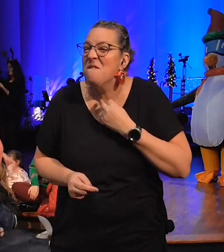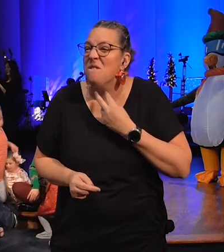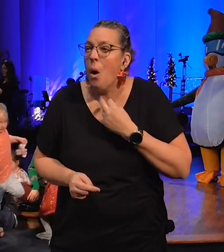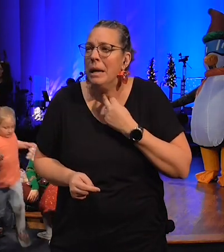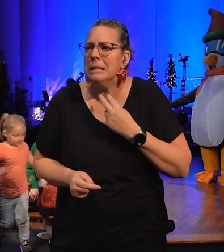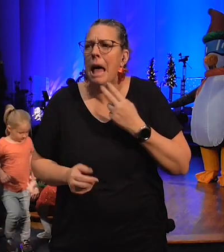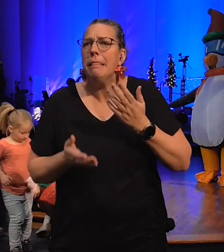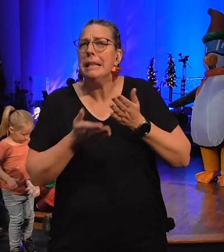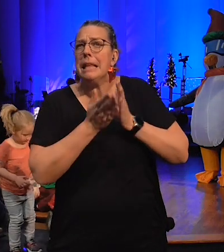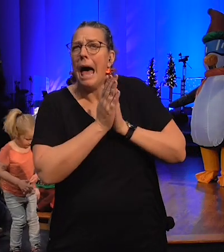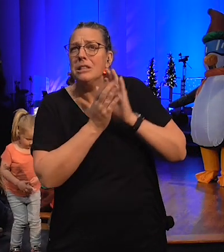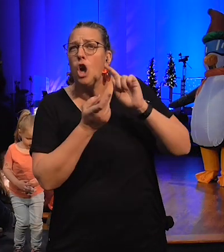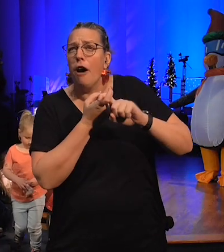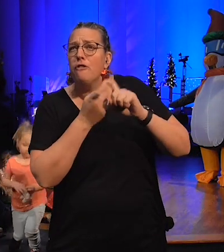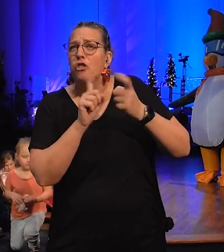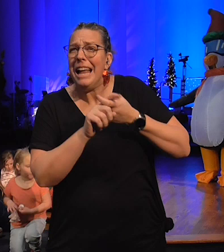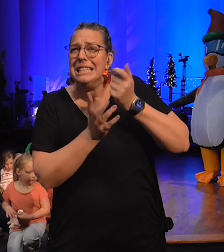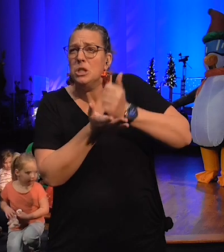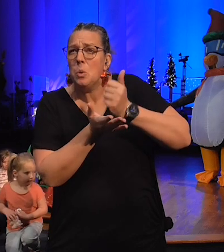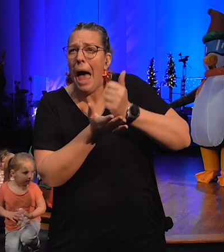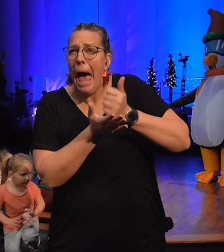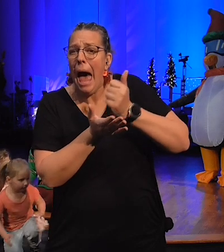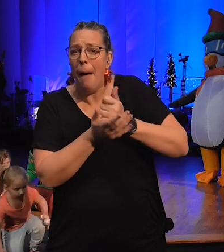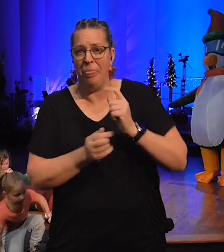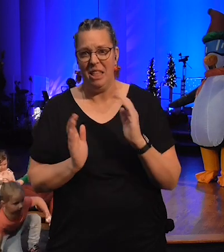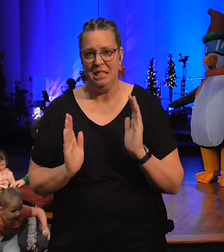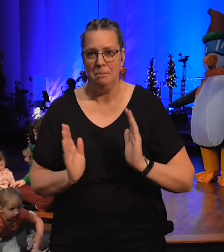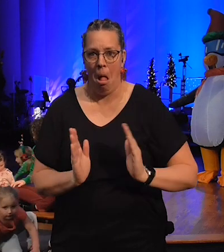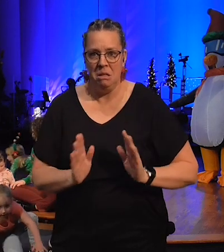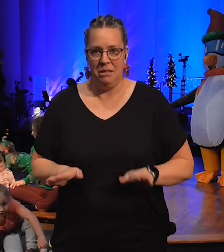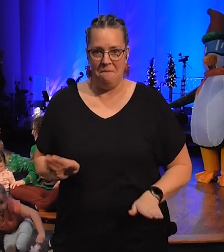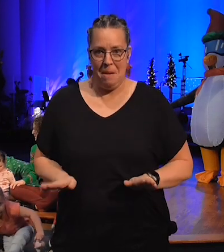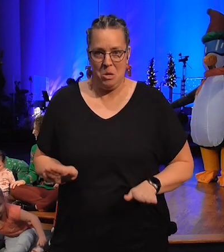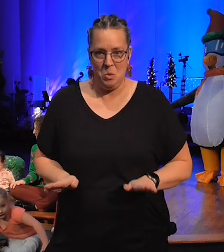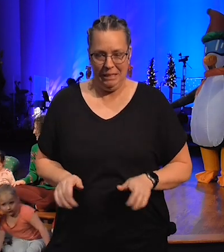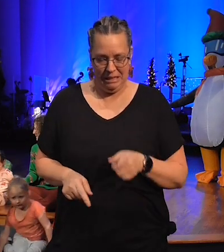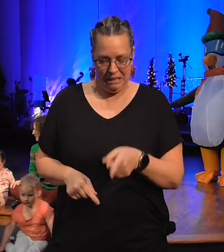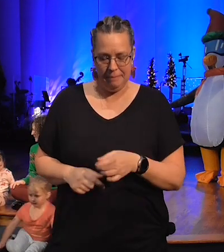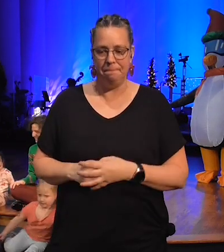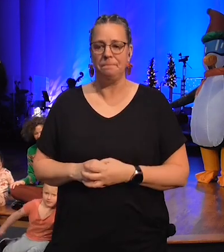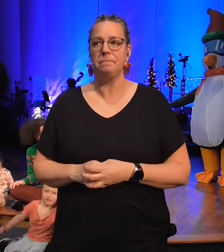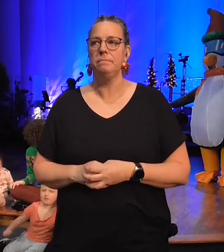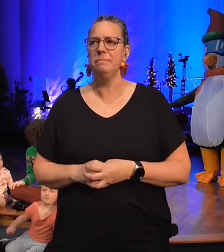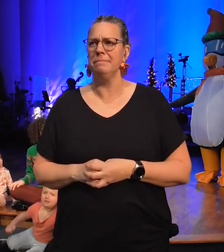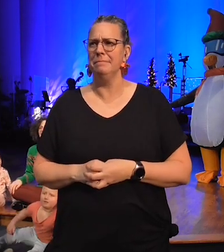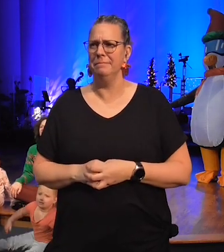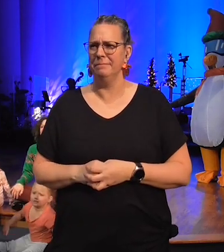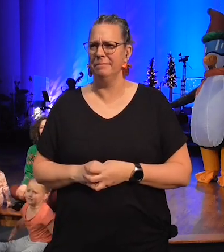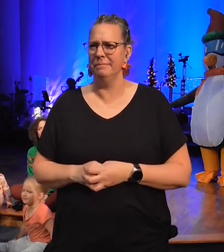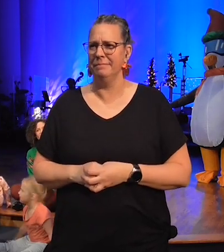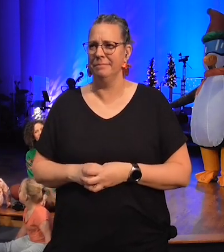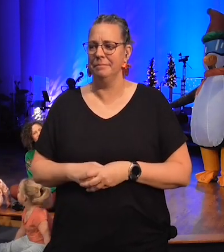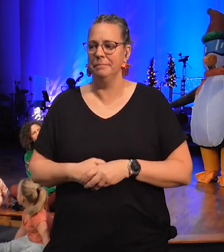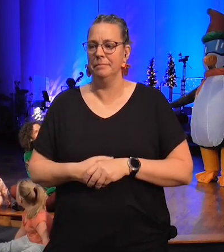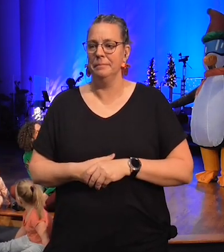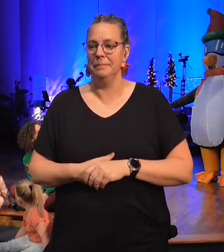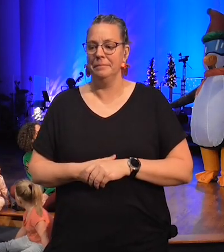Huddle came a tiny voice let's ask our friends to help said pipsqueak the smallest of them